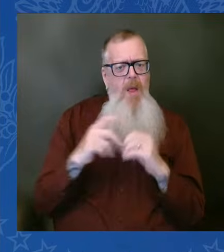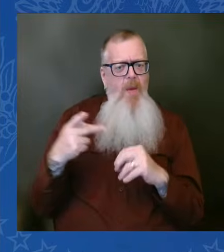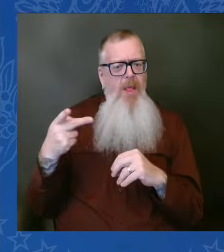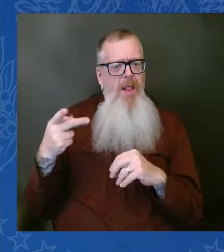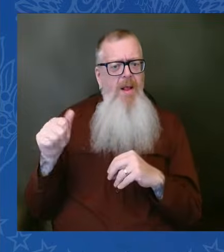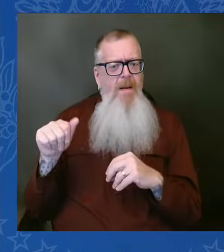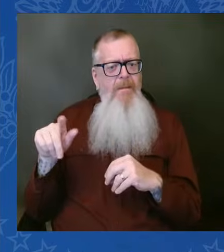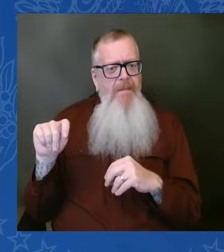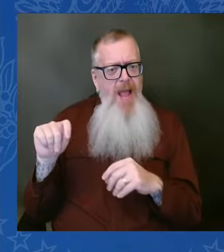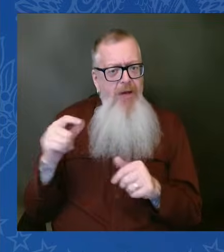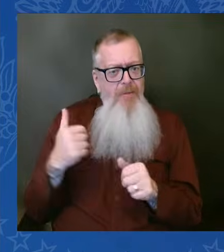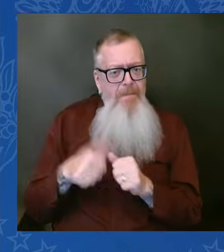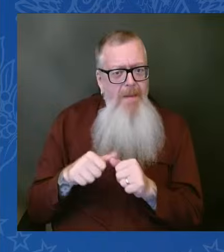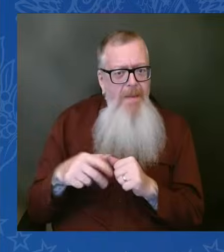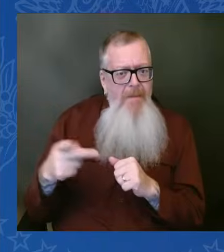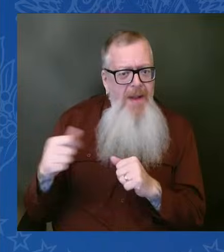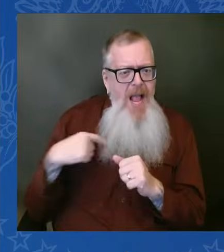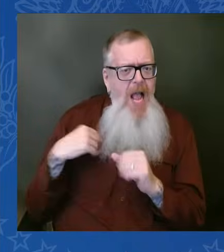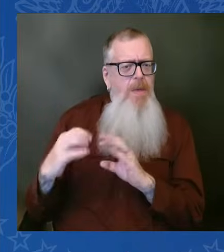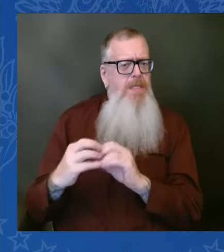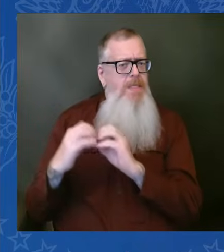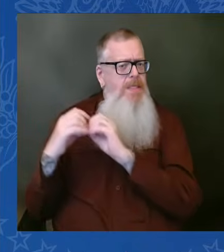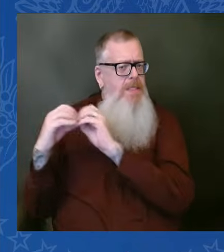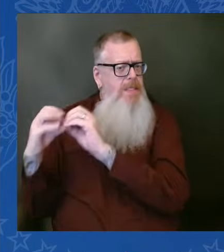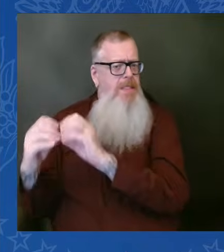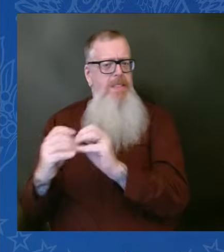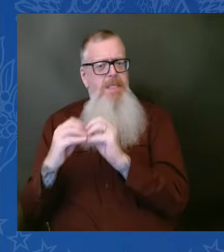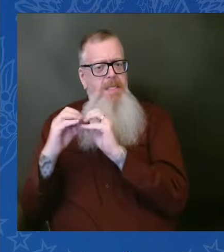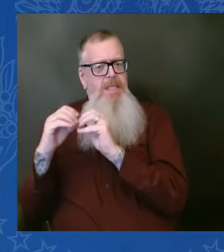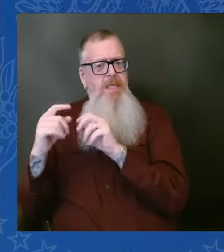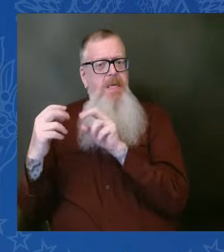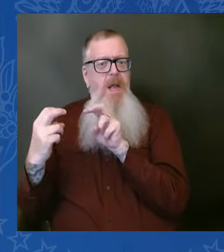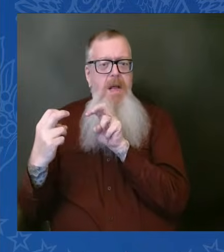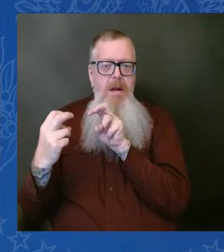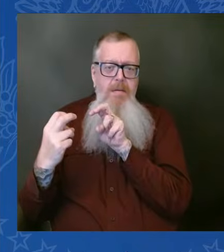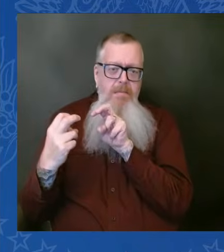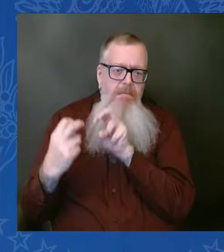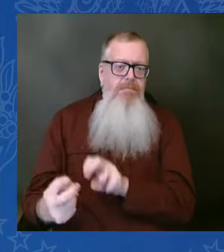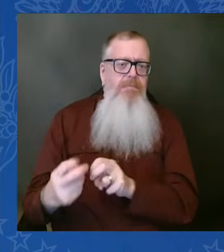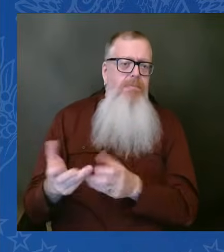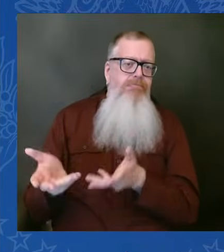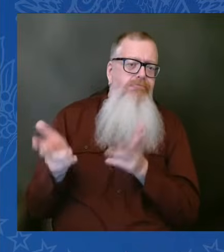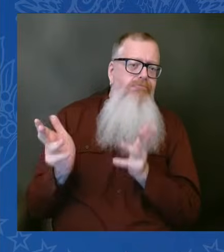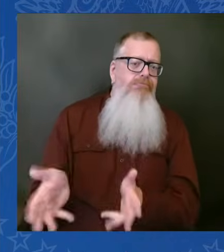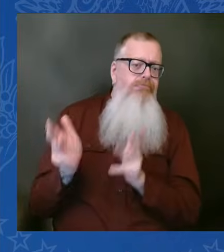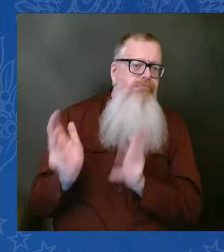I’m taking more of your time than I should. But one of the things that I realized when I was vice president --